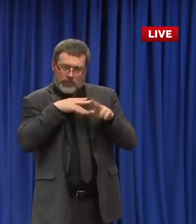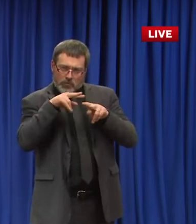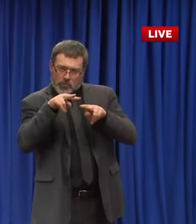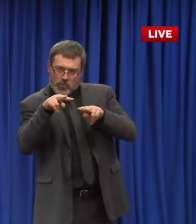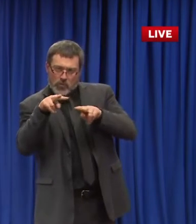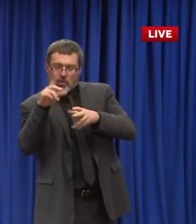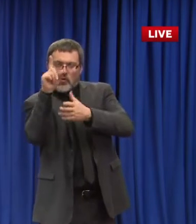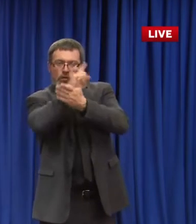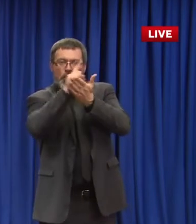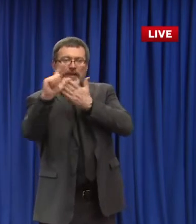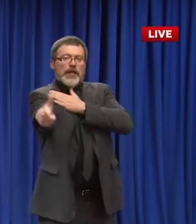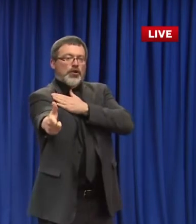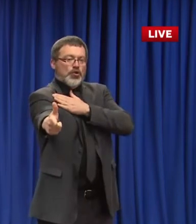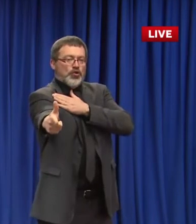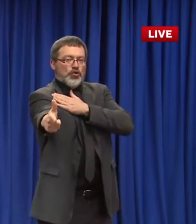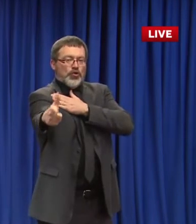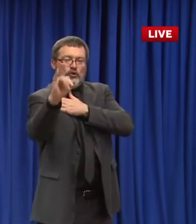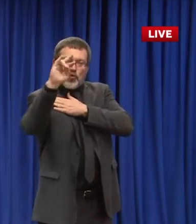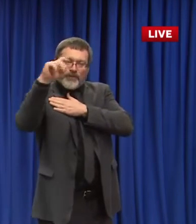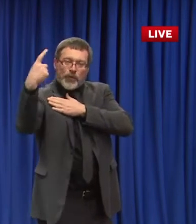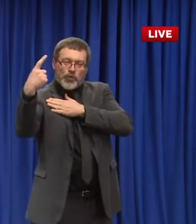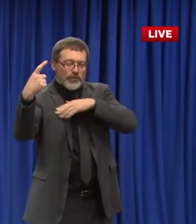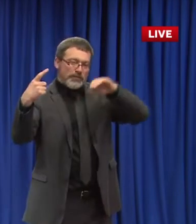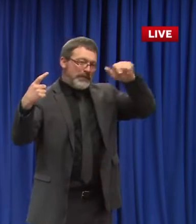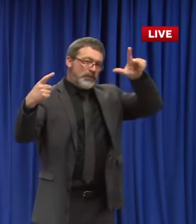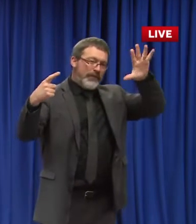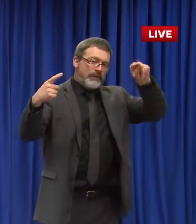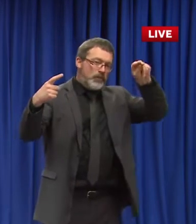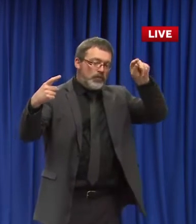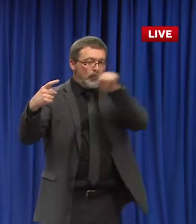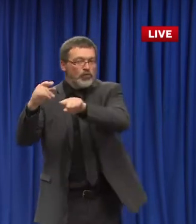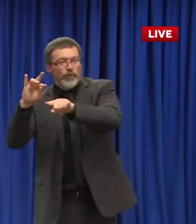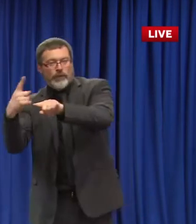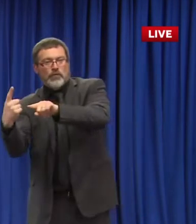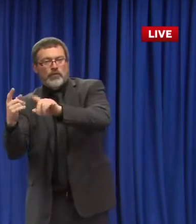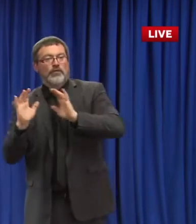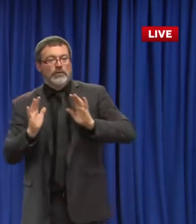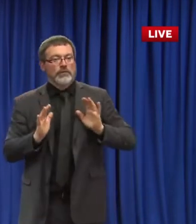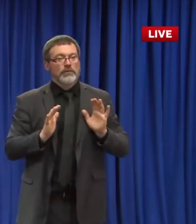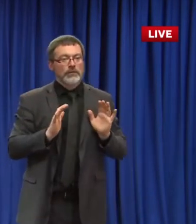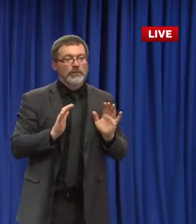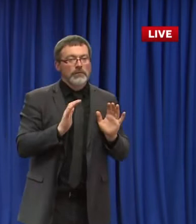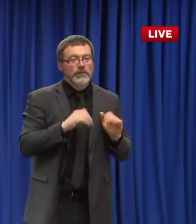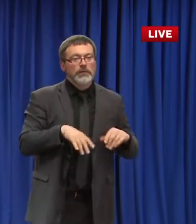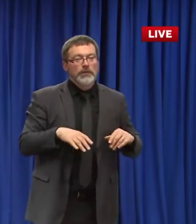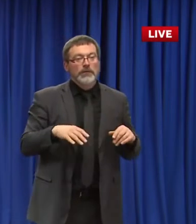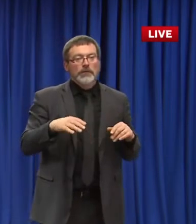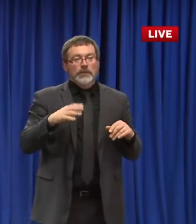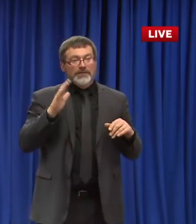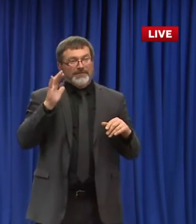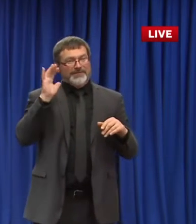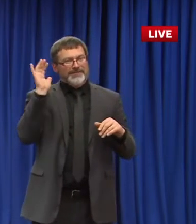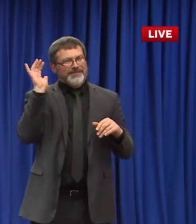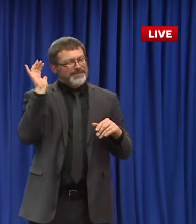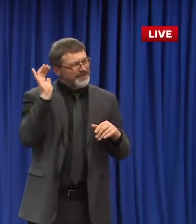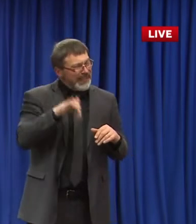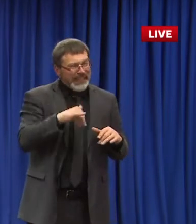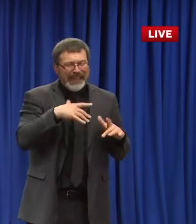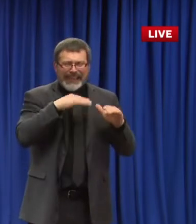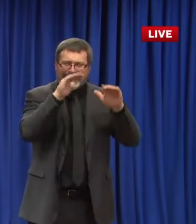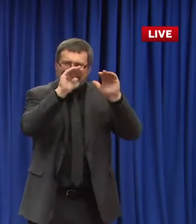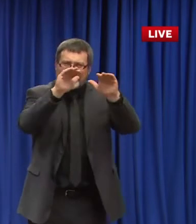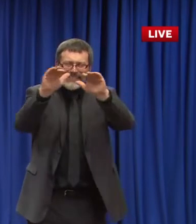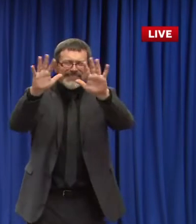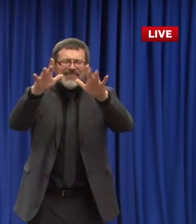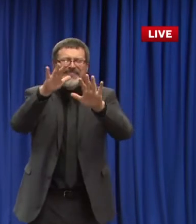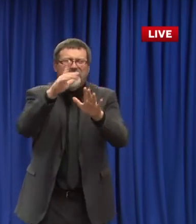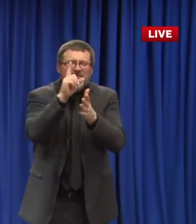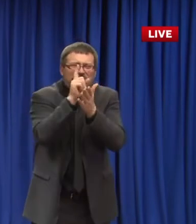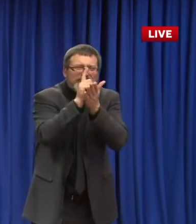BUT BUT AT THE SAME TIME WE’RE ALSO GIVING OURSELVES ANOTHER WEEK TO LOOK AT THE DATA AND AGAIN, YOU KNOW, IT’S REALLY IN EVERYONE’S INTEREST TO MAKE SURE THEY’RE FOLLOWING THE RULES TO